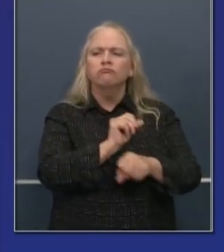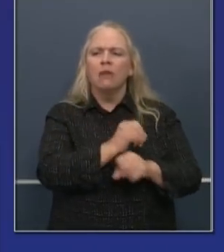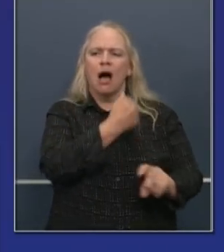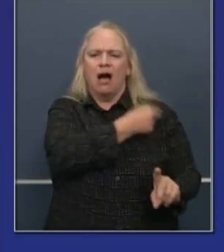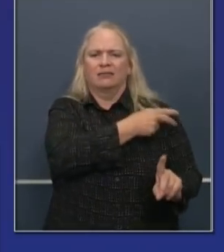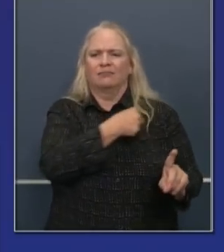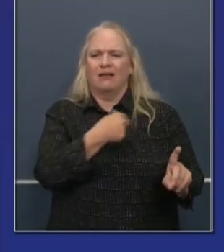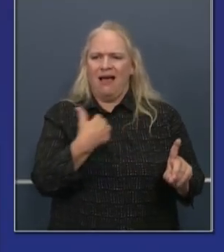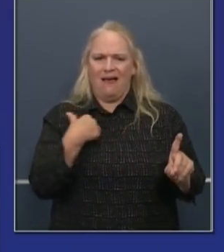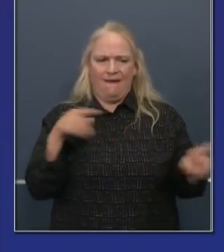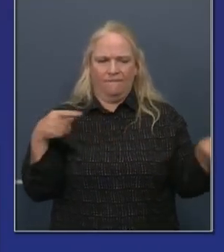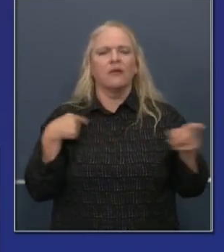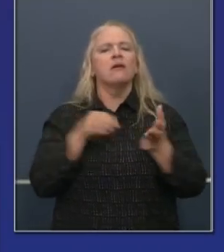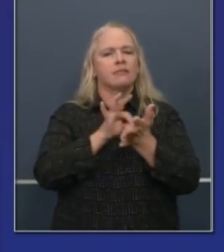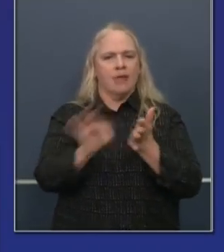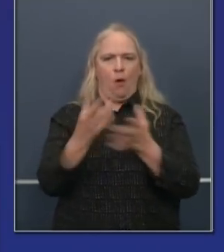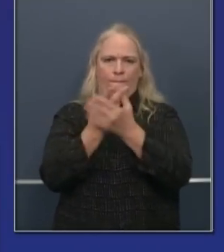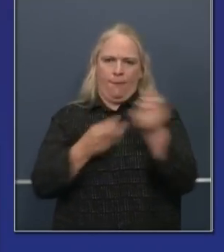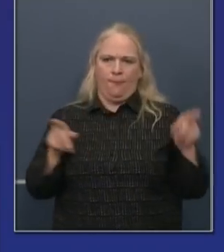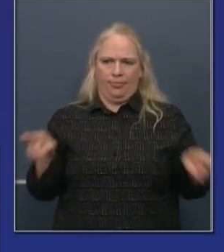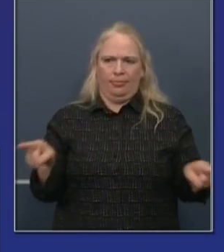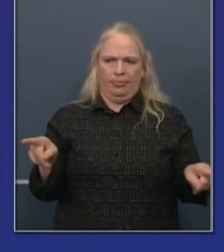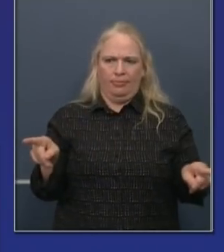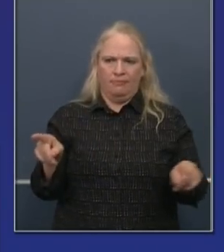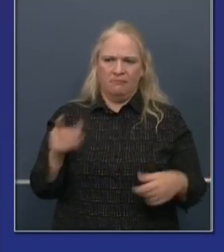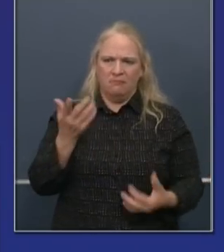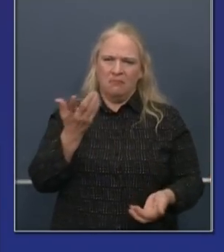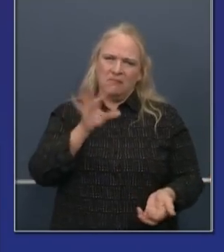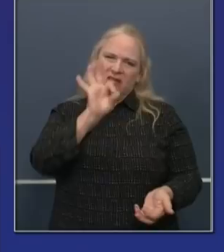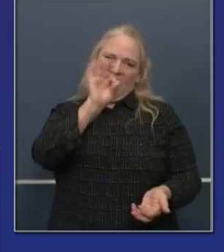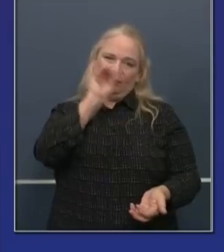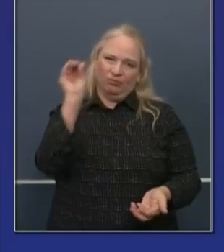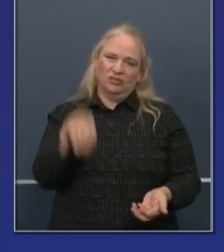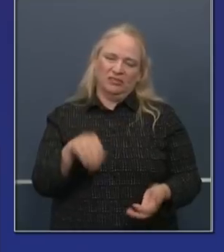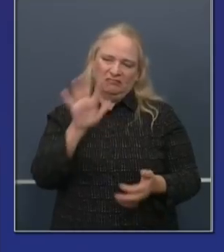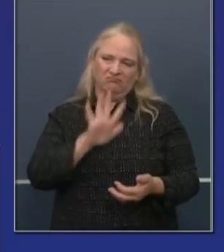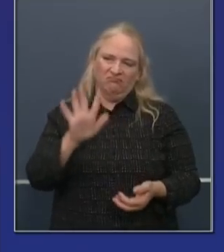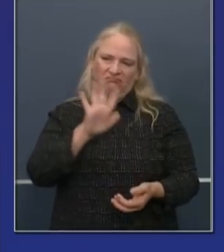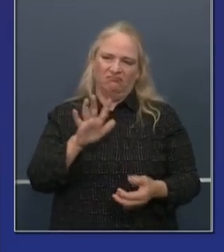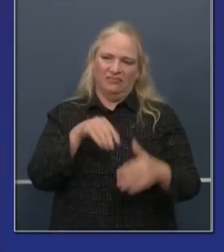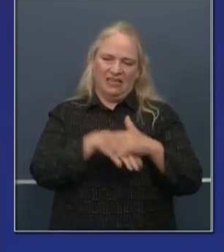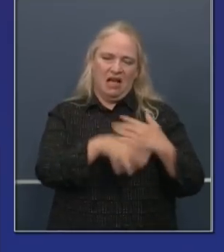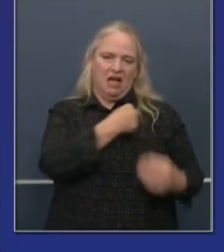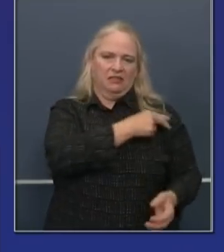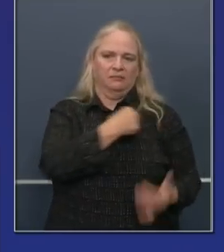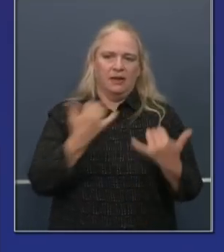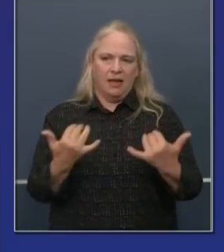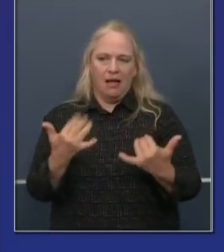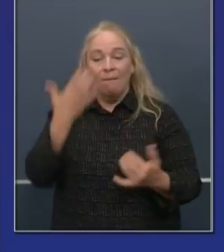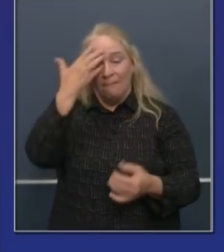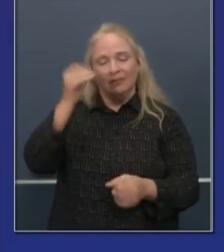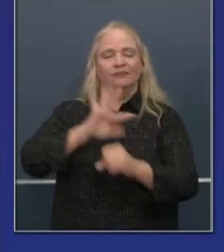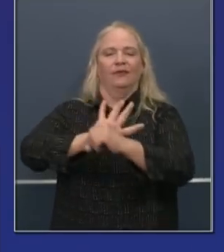THAT ARE HOSPITALIZED THAT ARE UTILIZING HOSPITAL BEDS IN OUR HEALTHCARE.